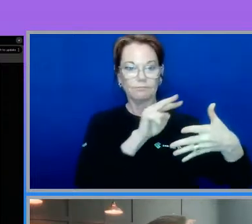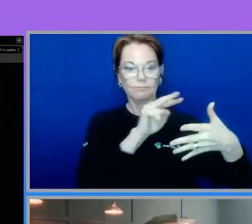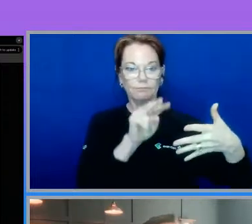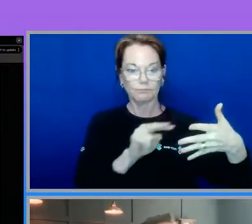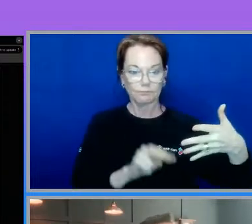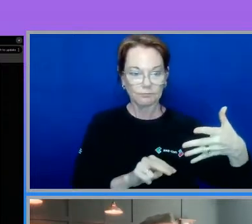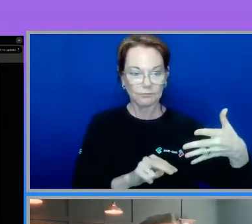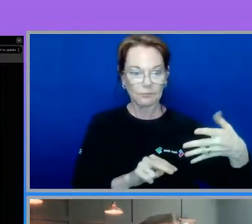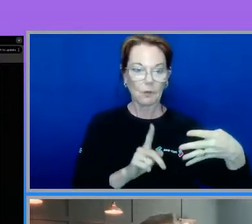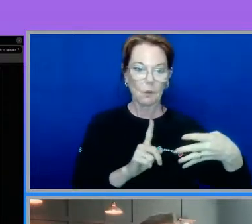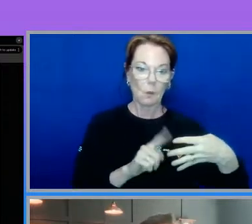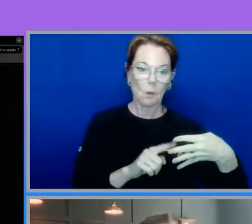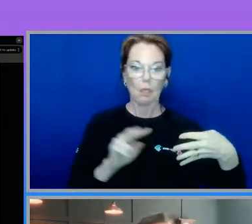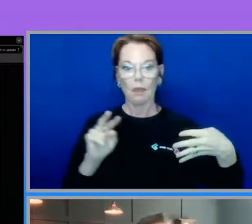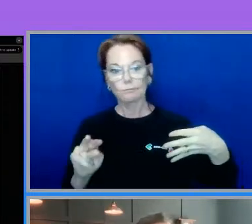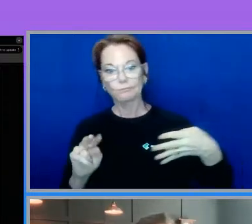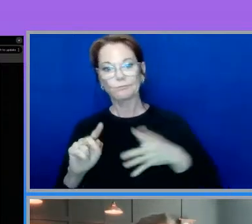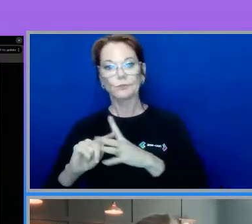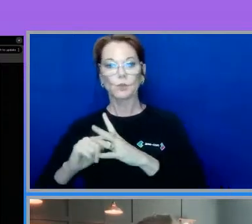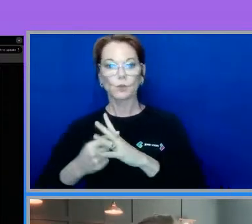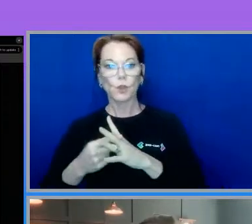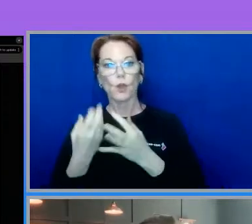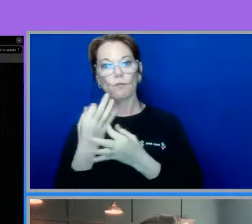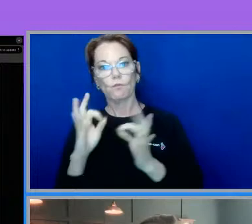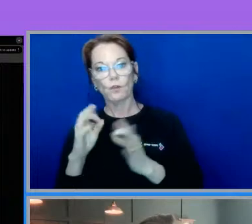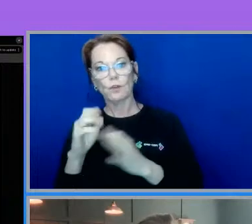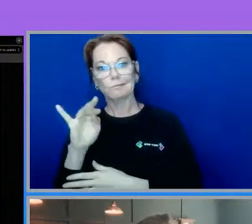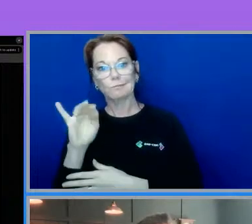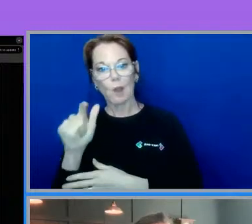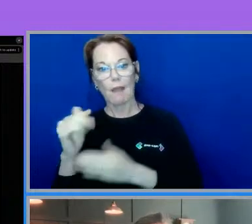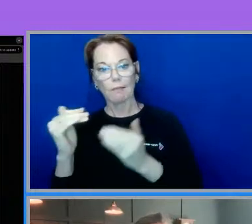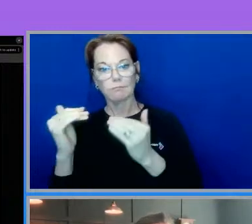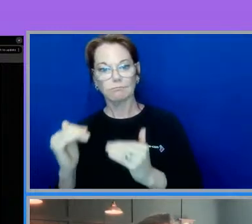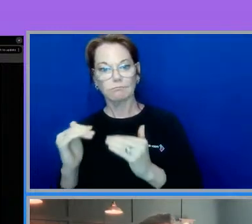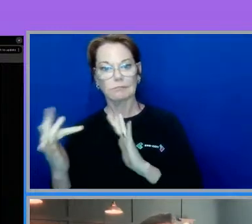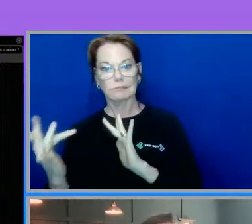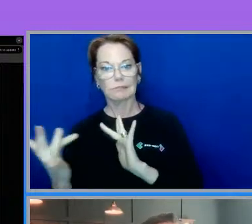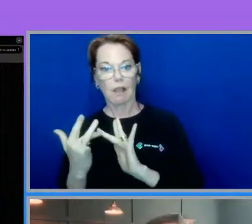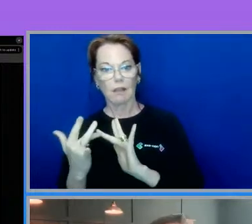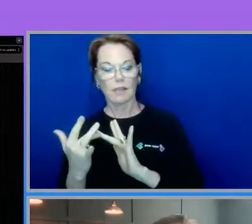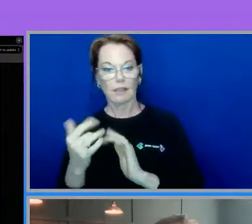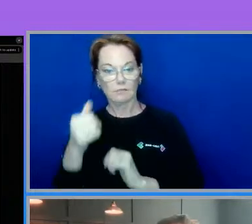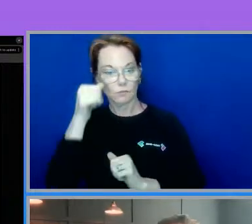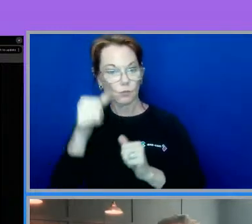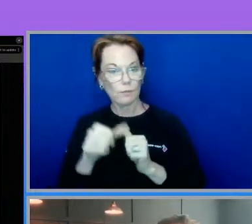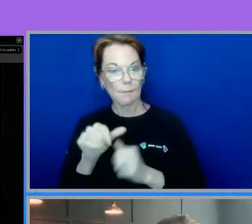we have start a free trial. Contact us and then remember when we talk about reading order, this will be read out to